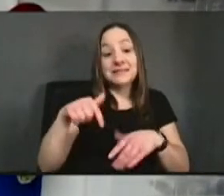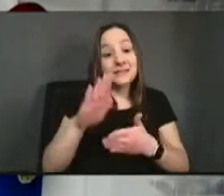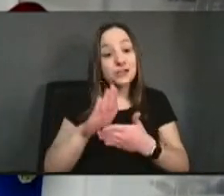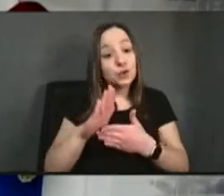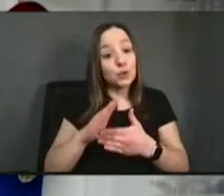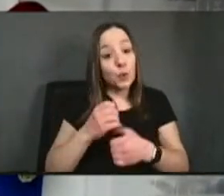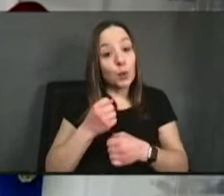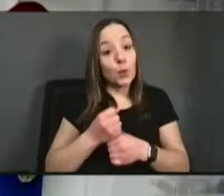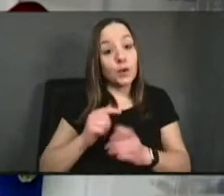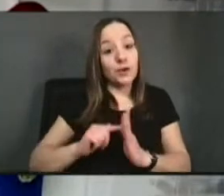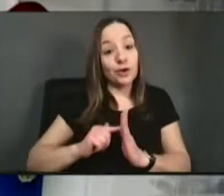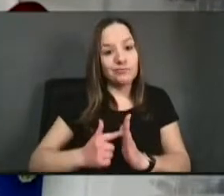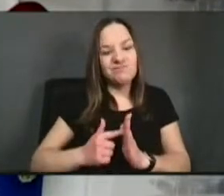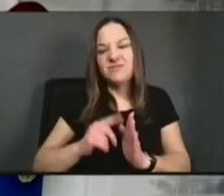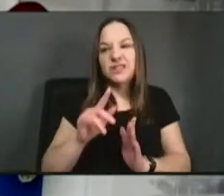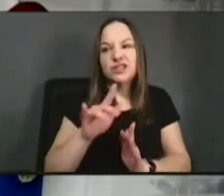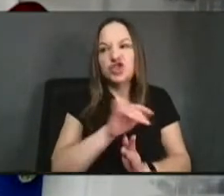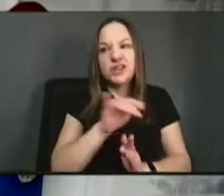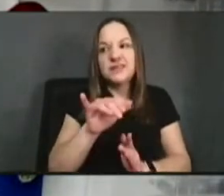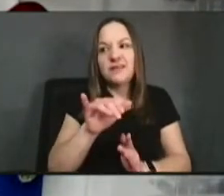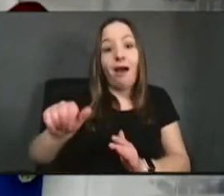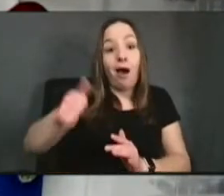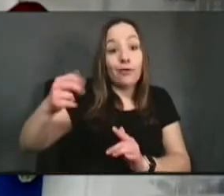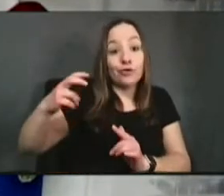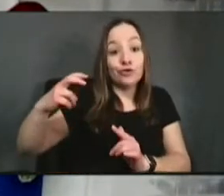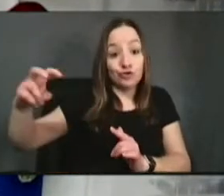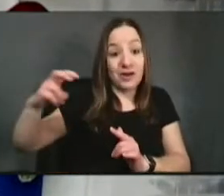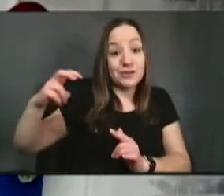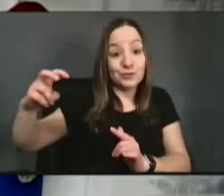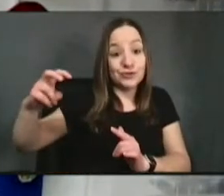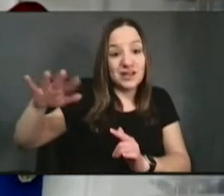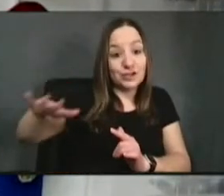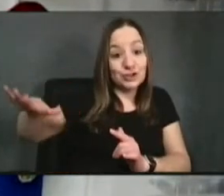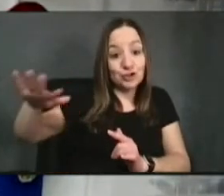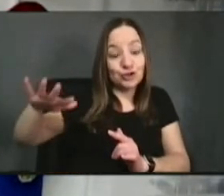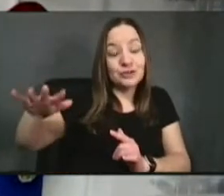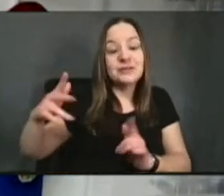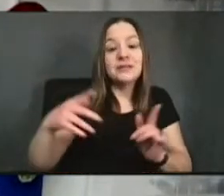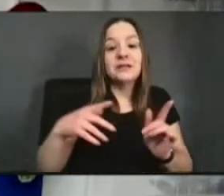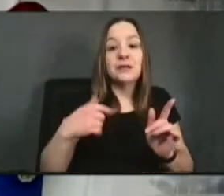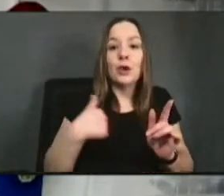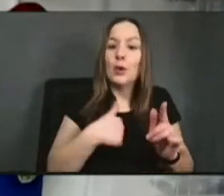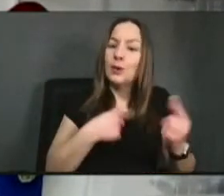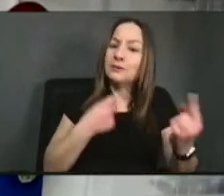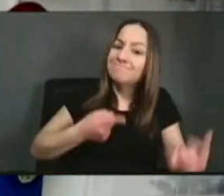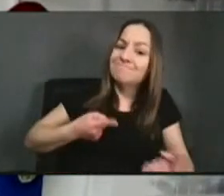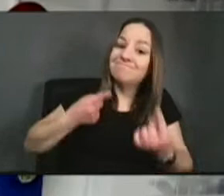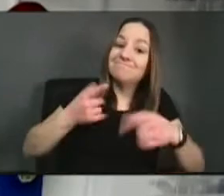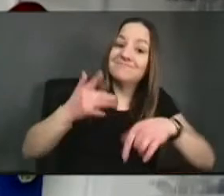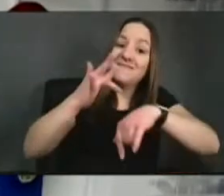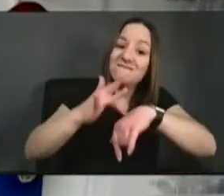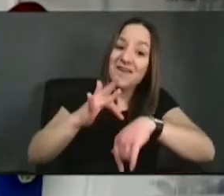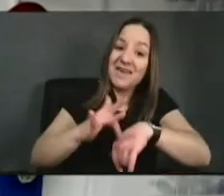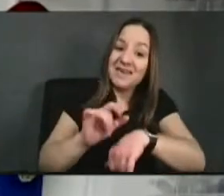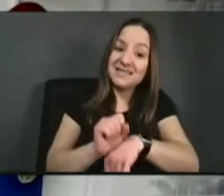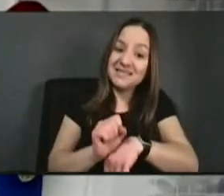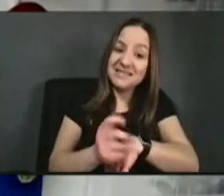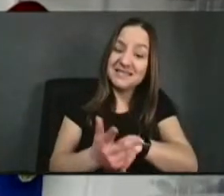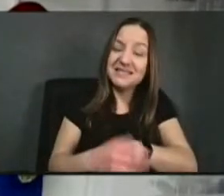Um When w began this school year, like other transportation in the neighboring districts, we